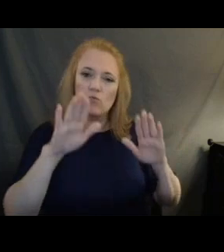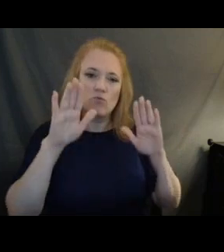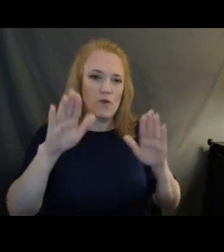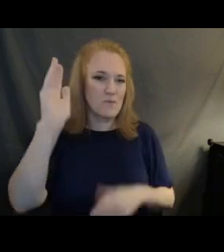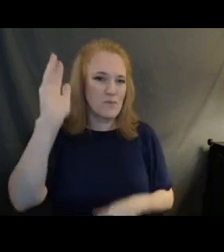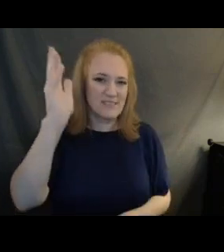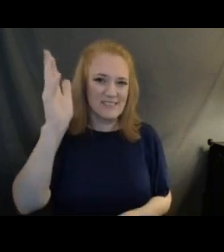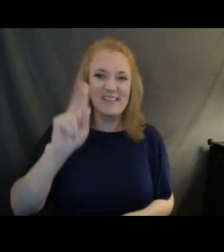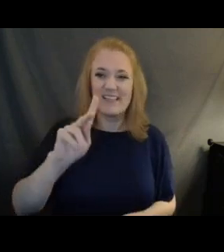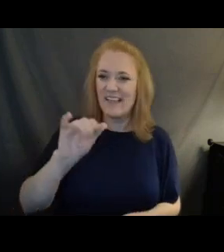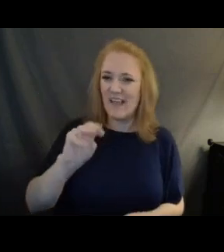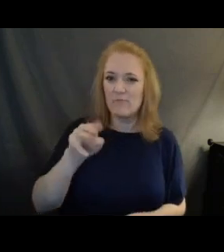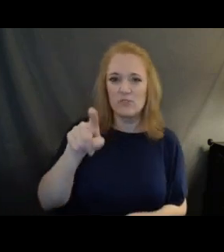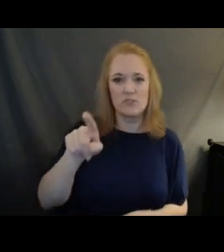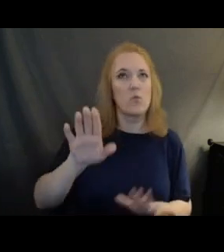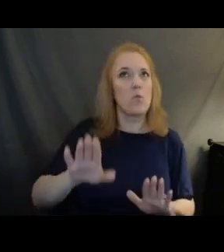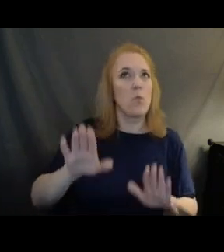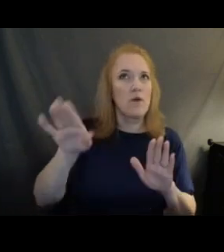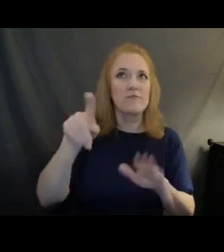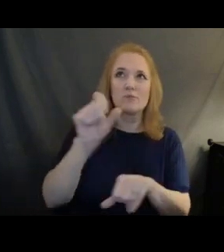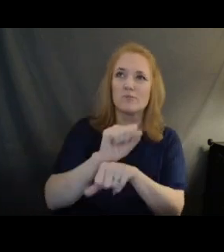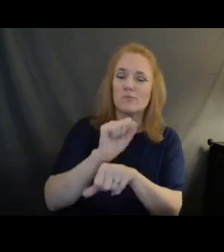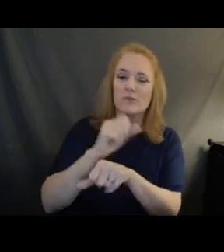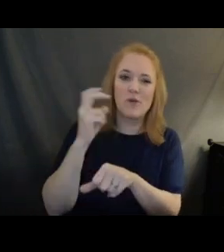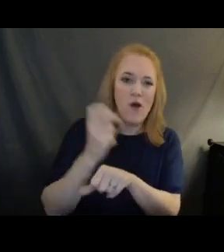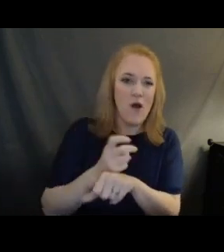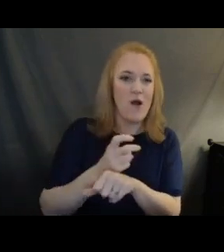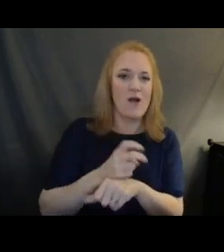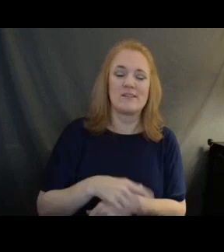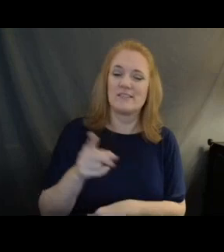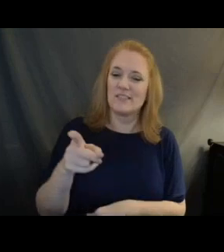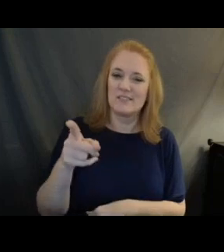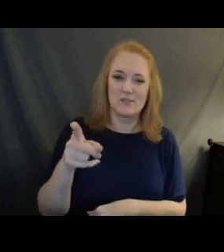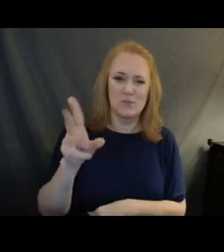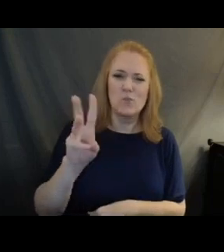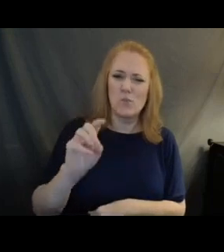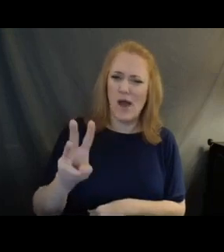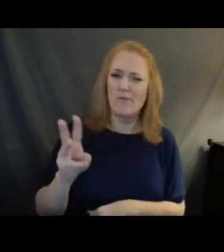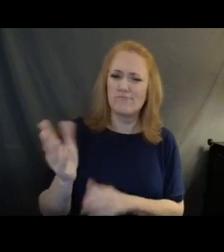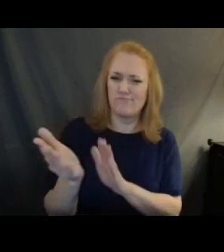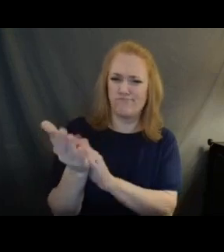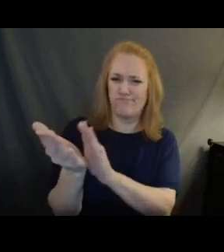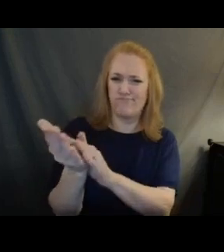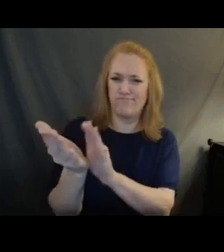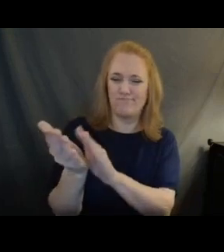Kim's amazing, she works really hard on all this and she's here, ready to get right into